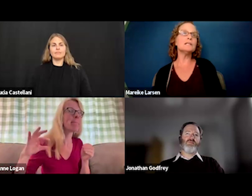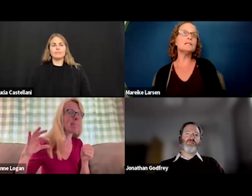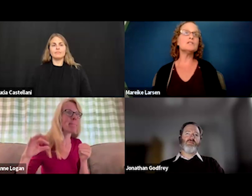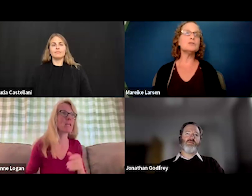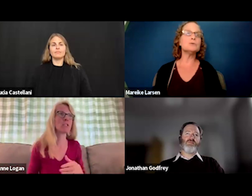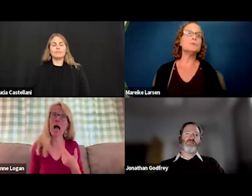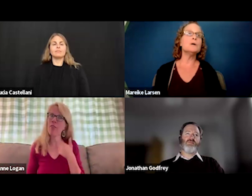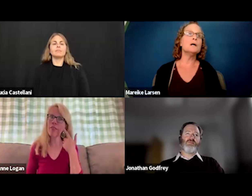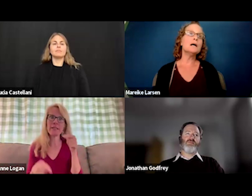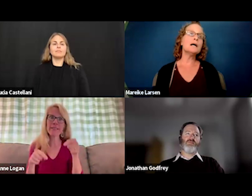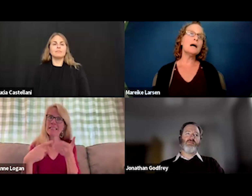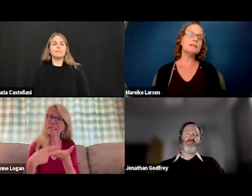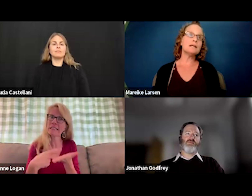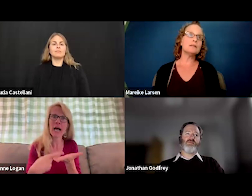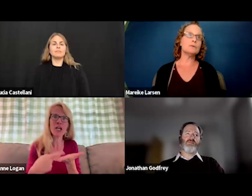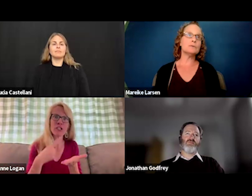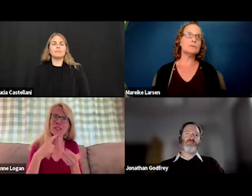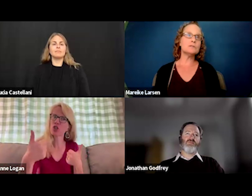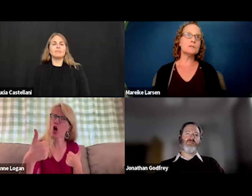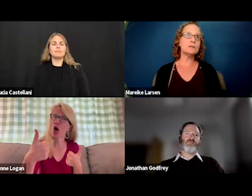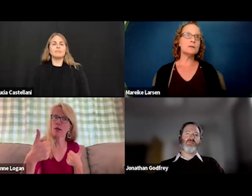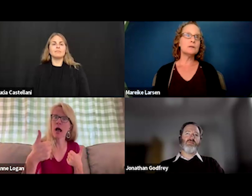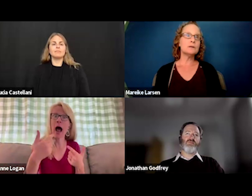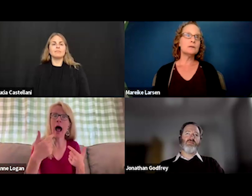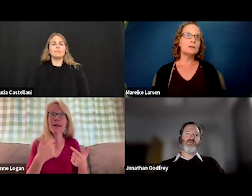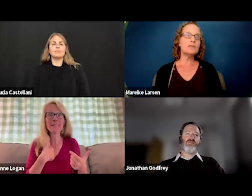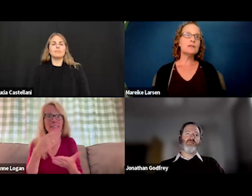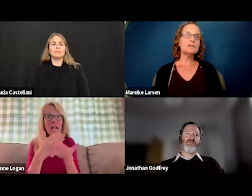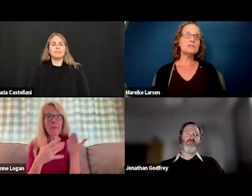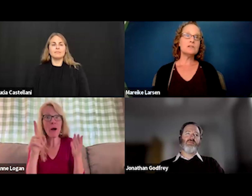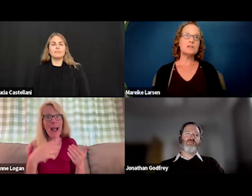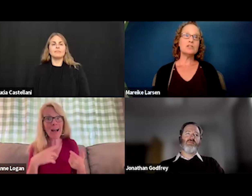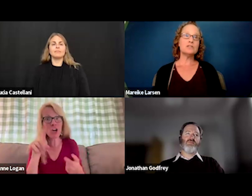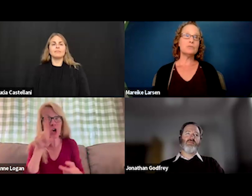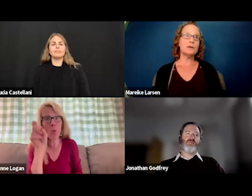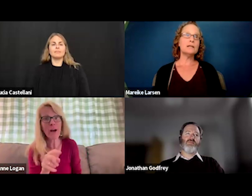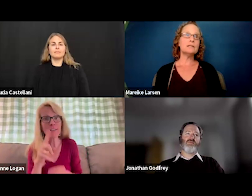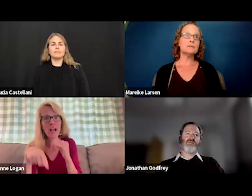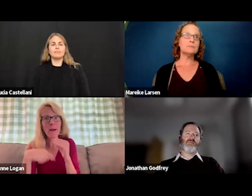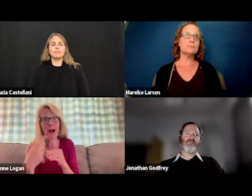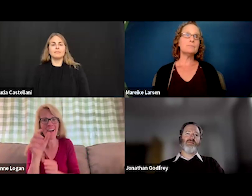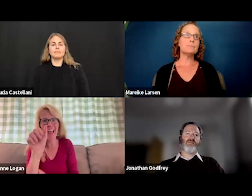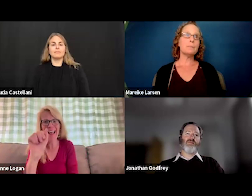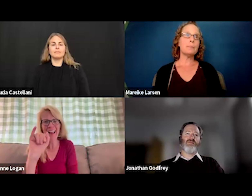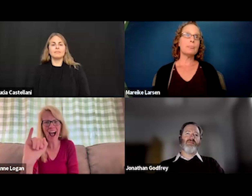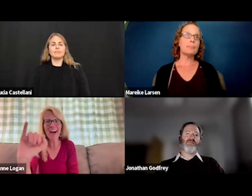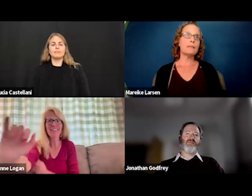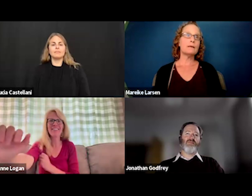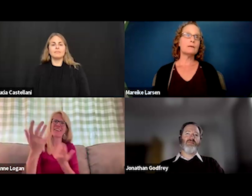willing to accommodate those. I think this discussion is great.